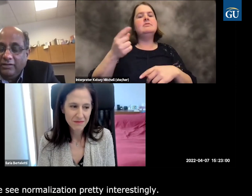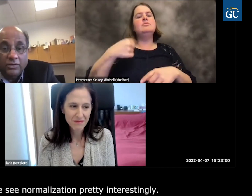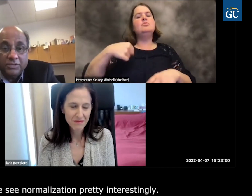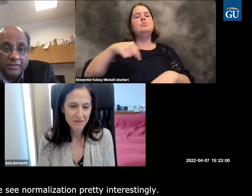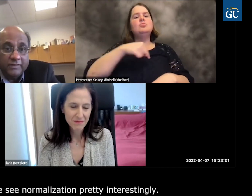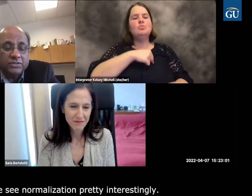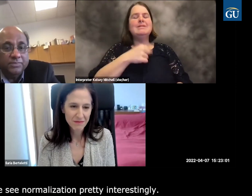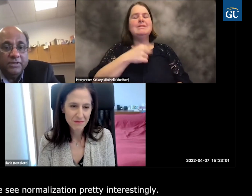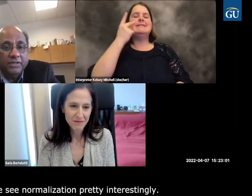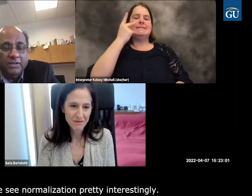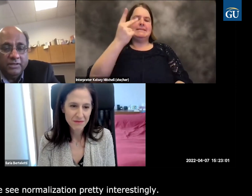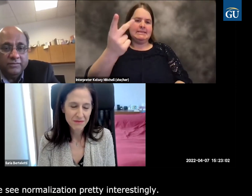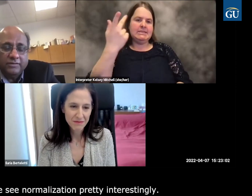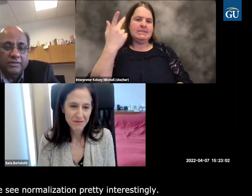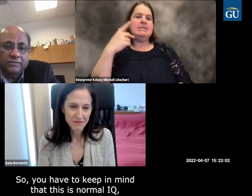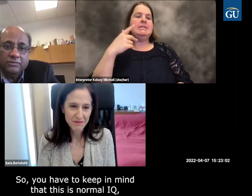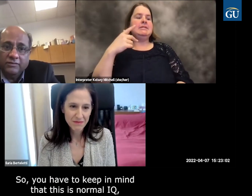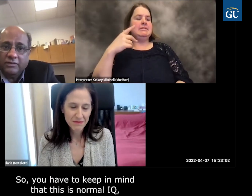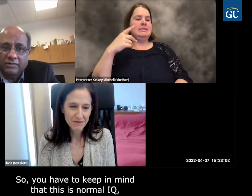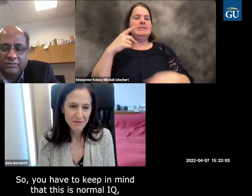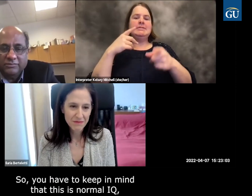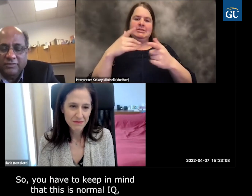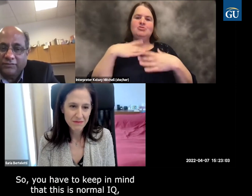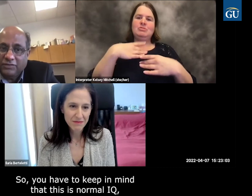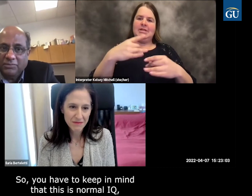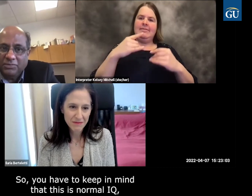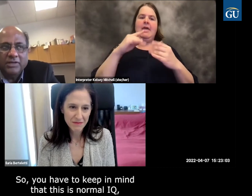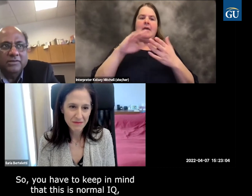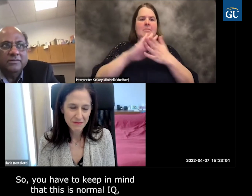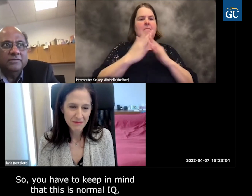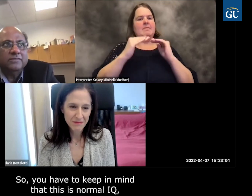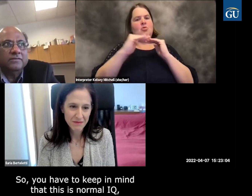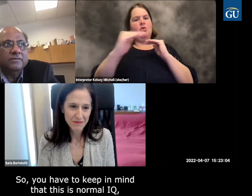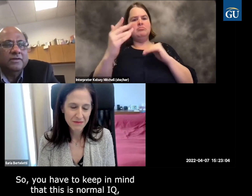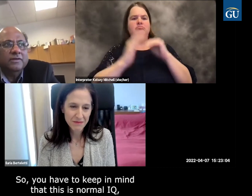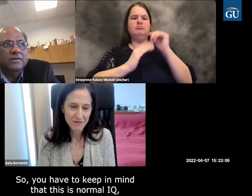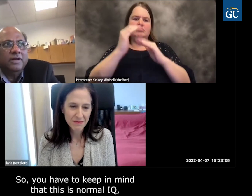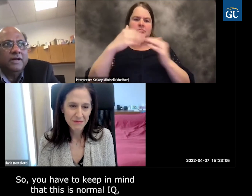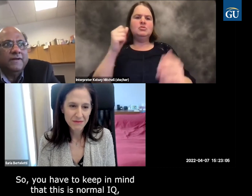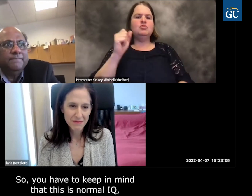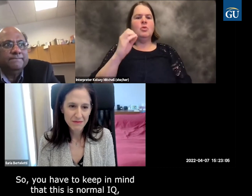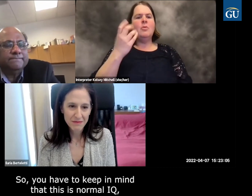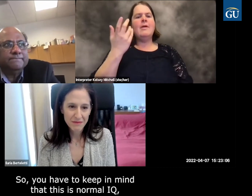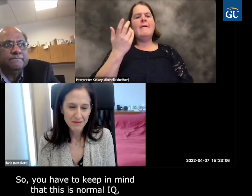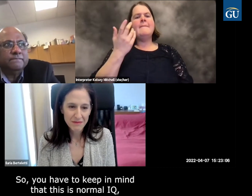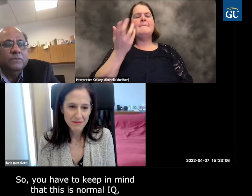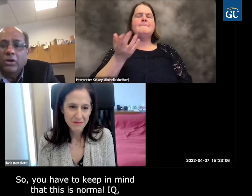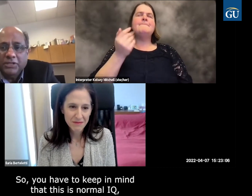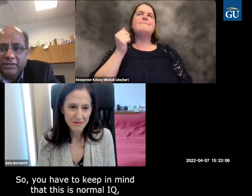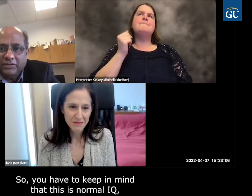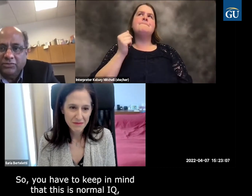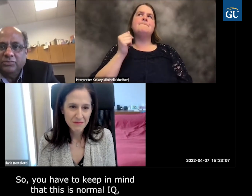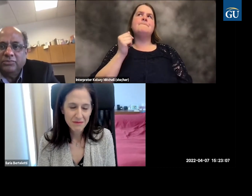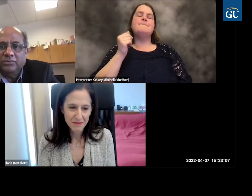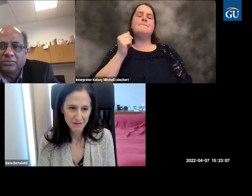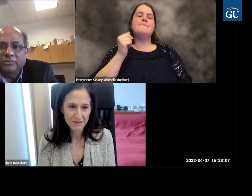normalization pretty interestingly so these are we have to keep in mind that this is a